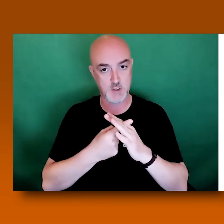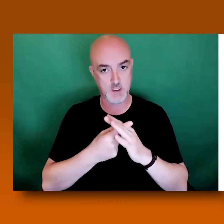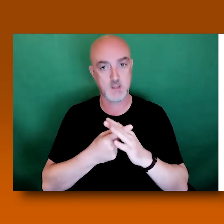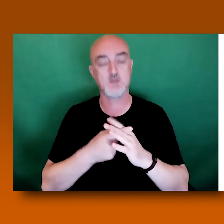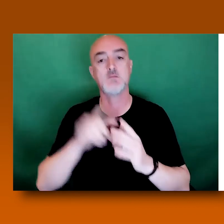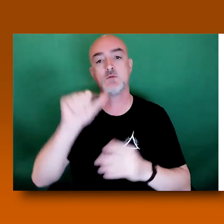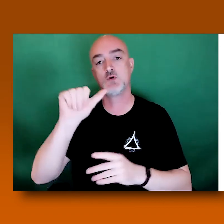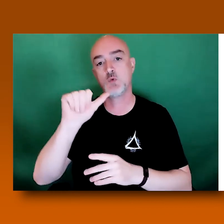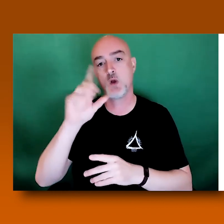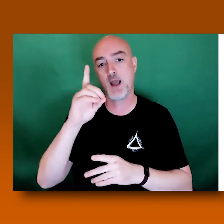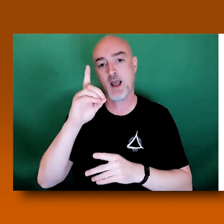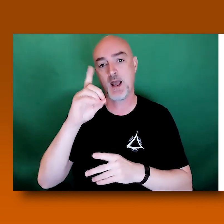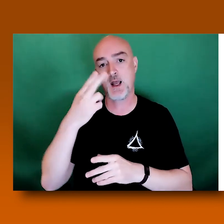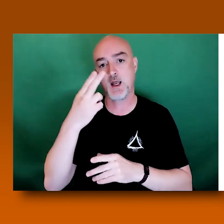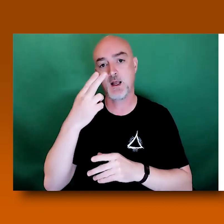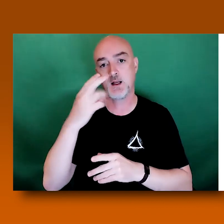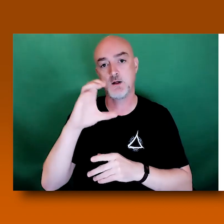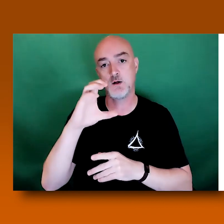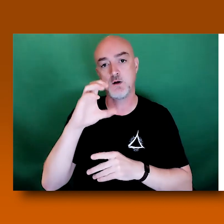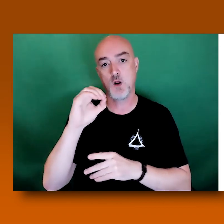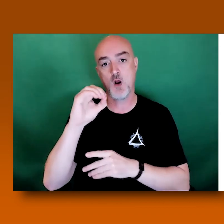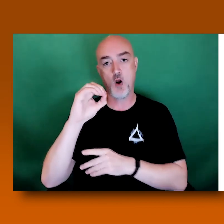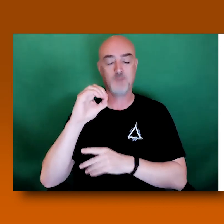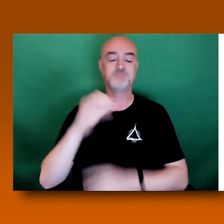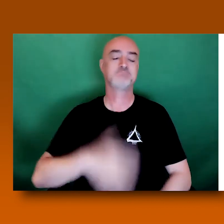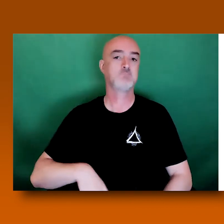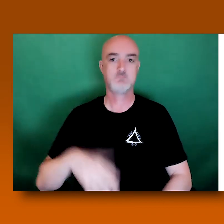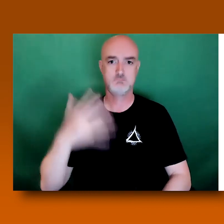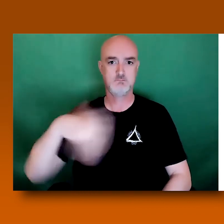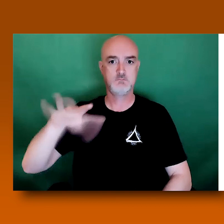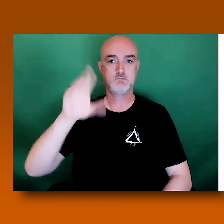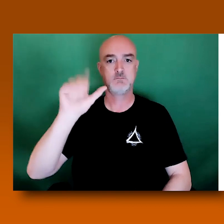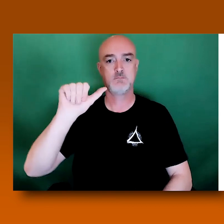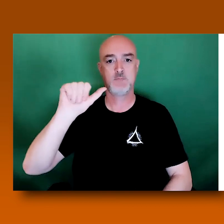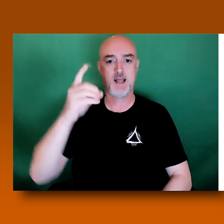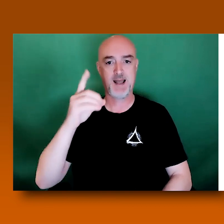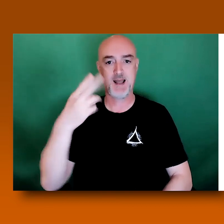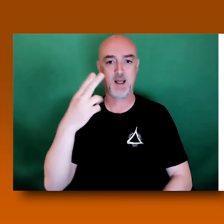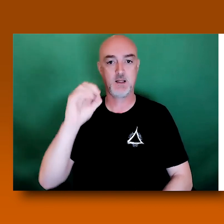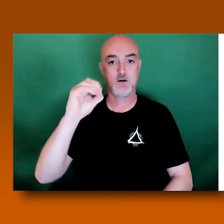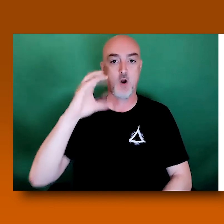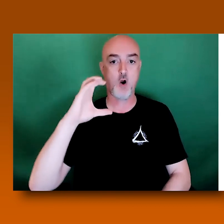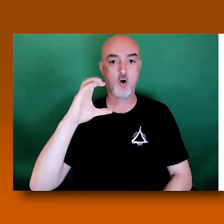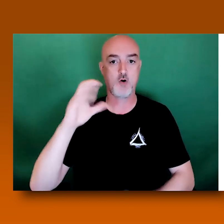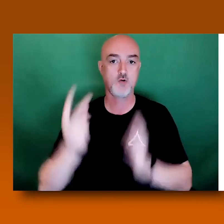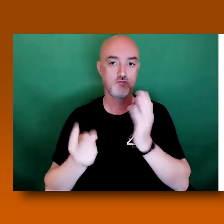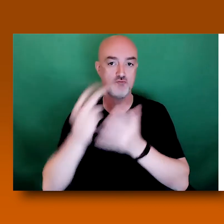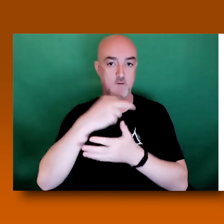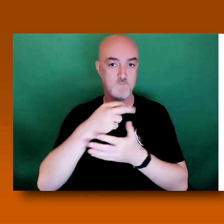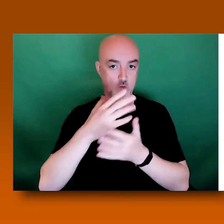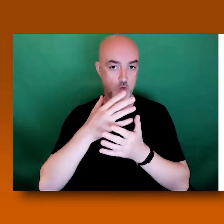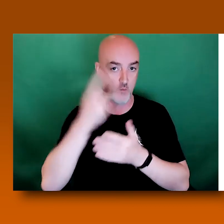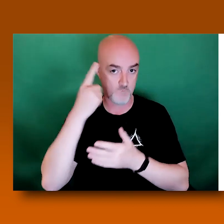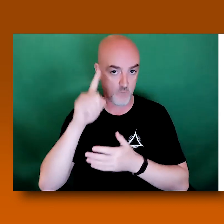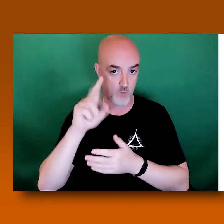Most individuals initially start as ad hoc members-- I'm just respelling that, to be clear--